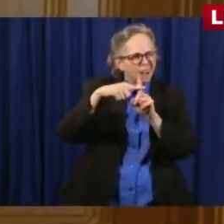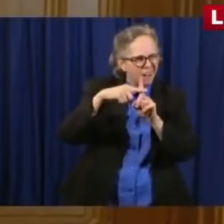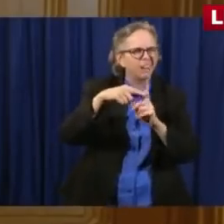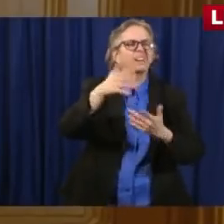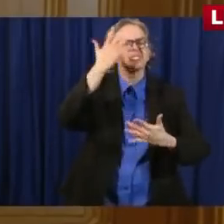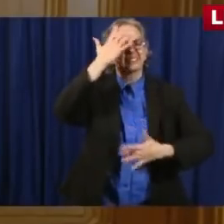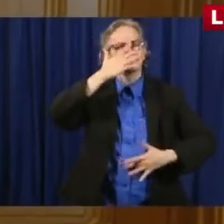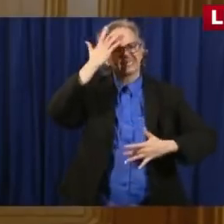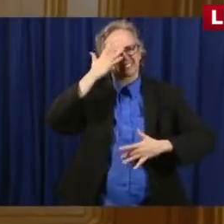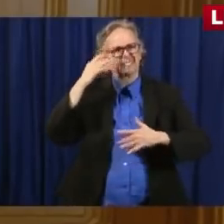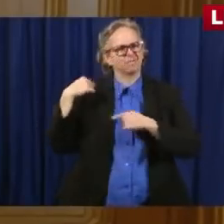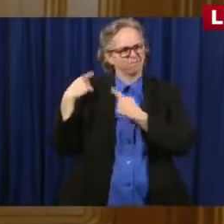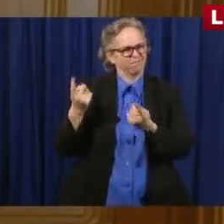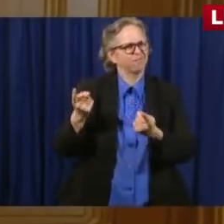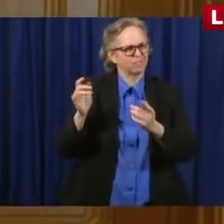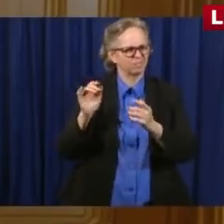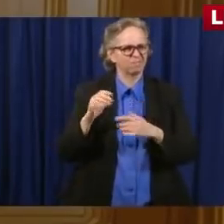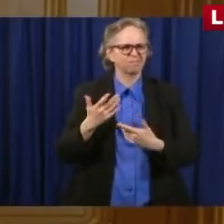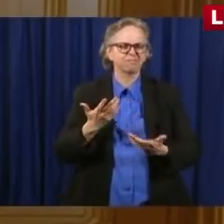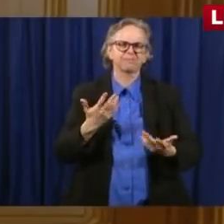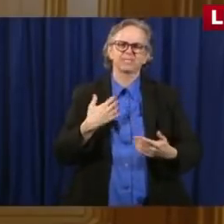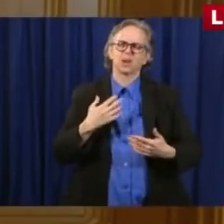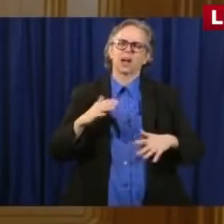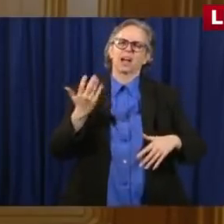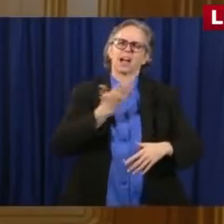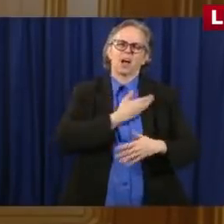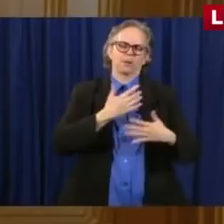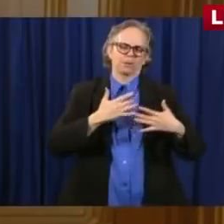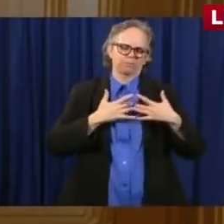HE HAD UNDERLYING HEALTH CONDITIONS.